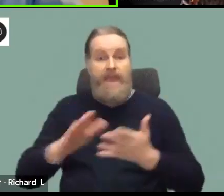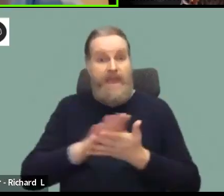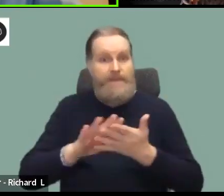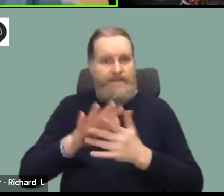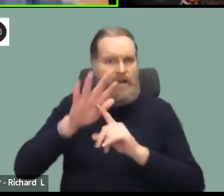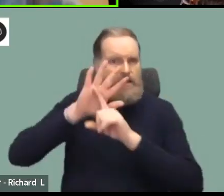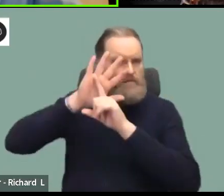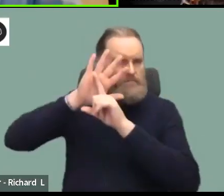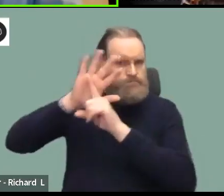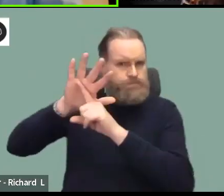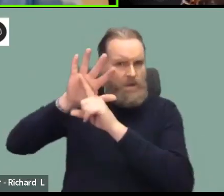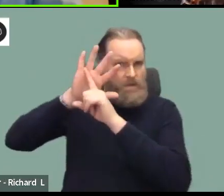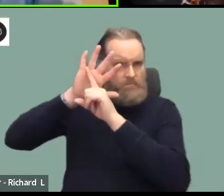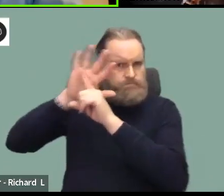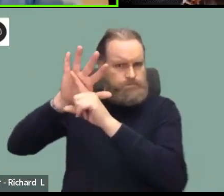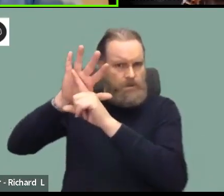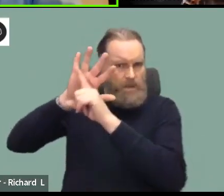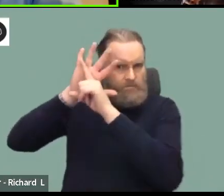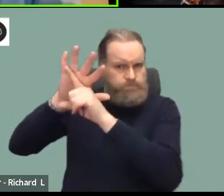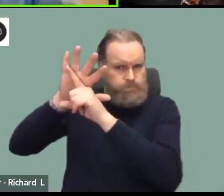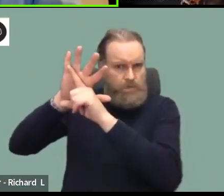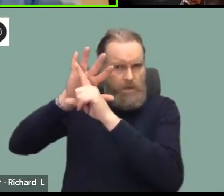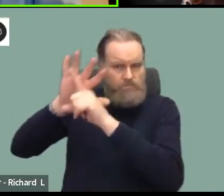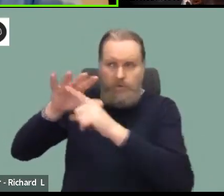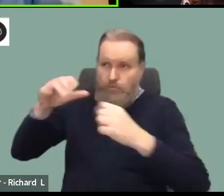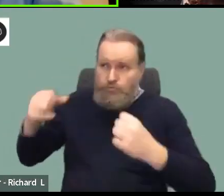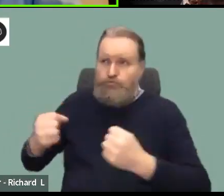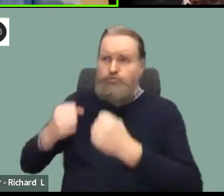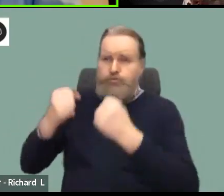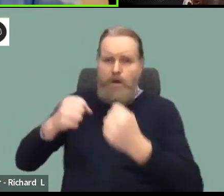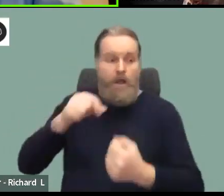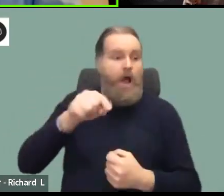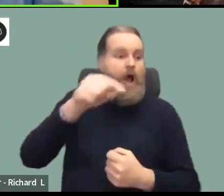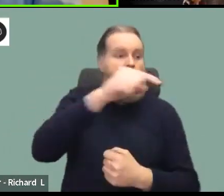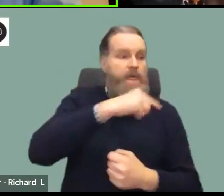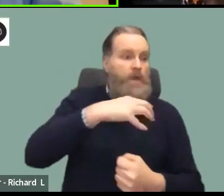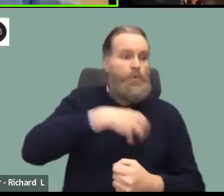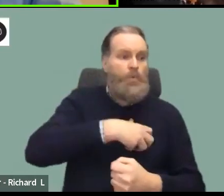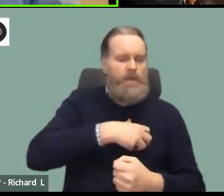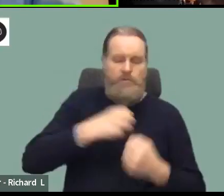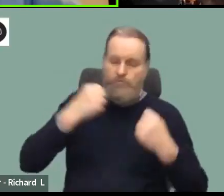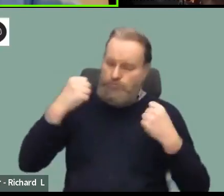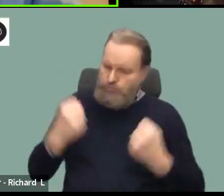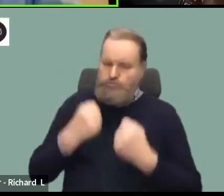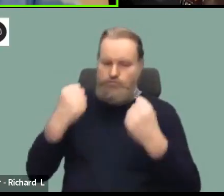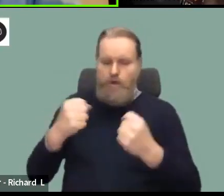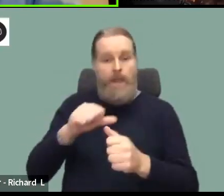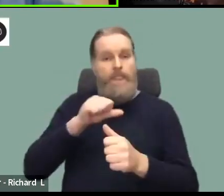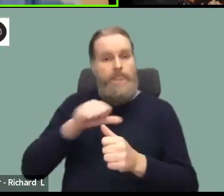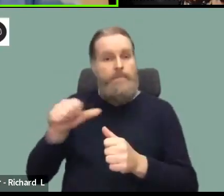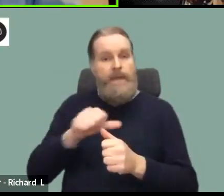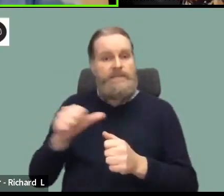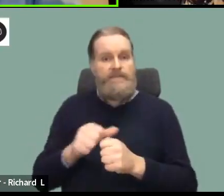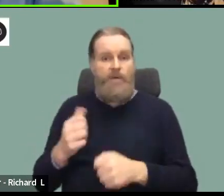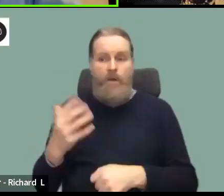Early in 2023. We will be building more pressure on them then we have ever. managed managed to do in the last managed to do in the last 15 to to do in the last 15 to 20 years. it you